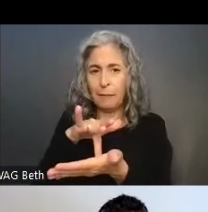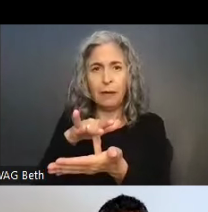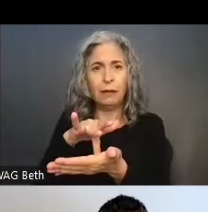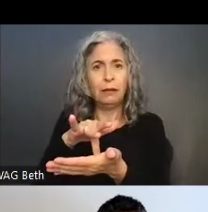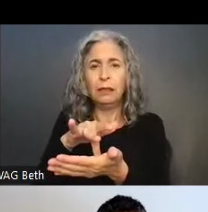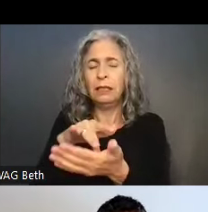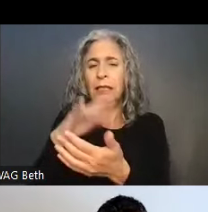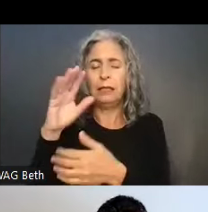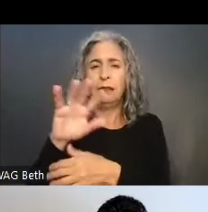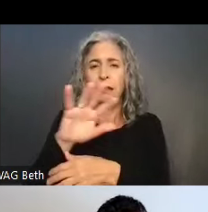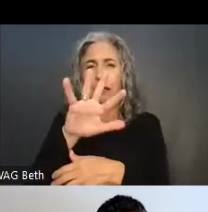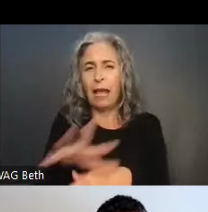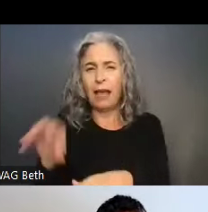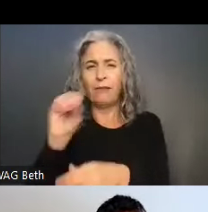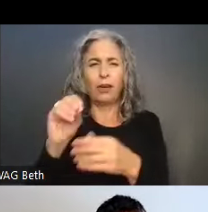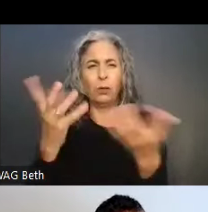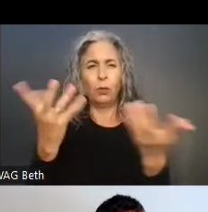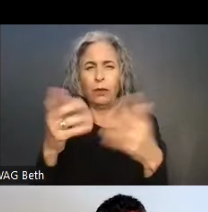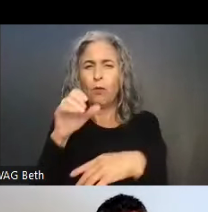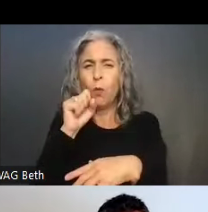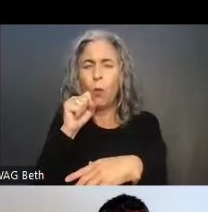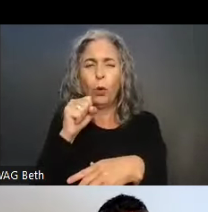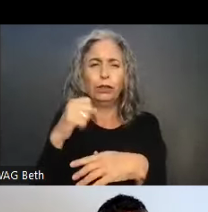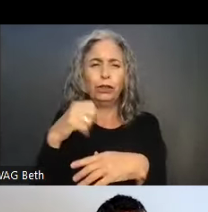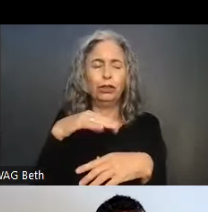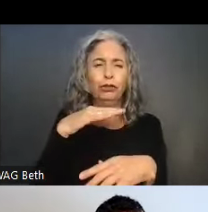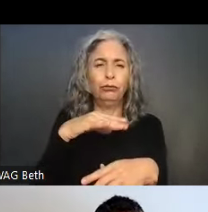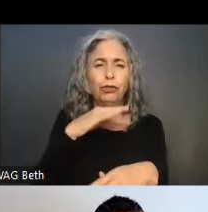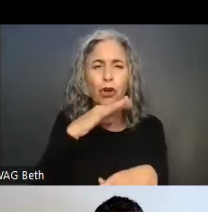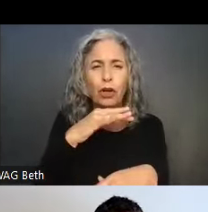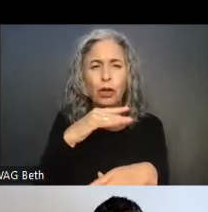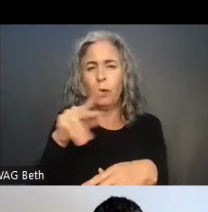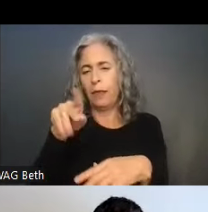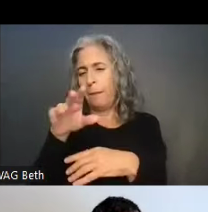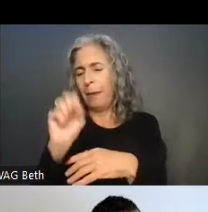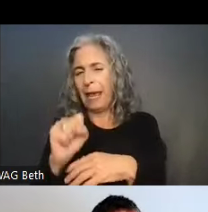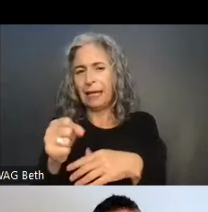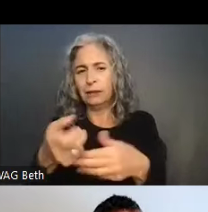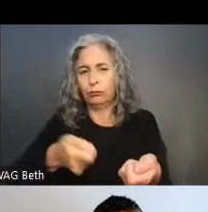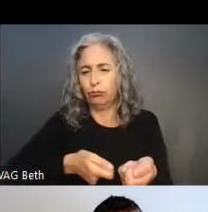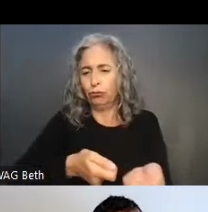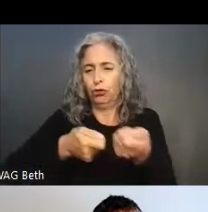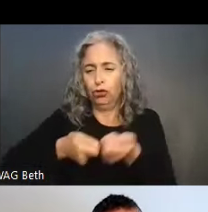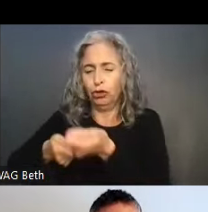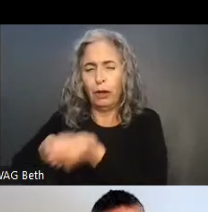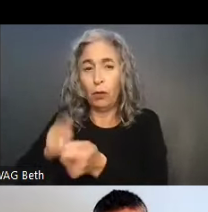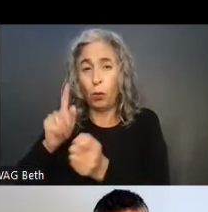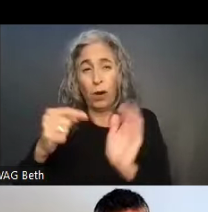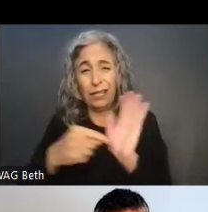sifting through orange dirt with pan and shovel. This is just one example of the hidden costs